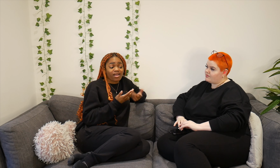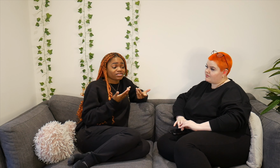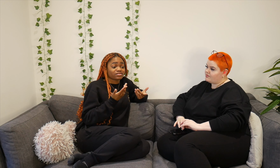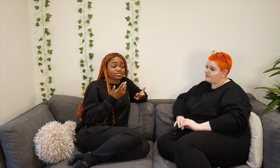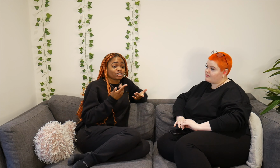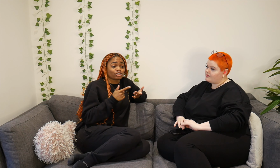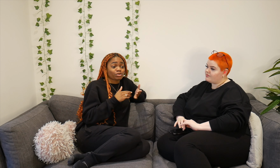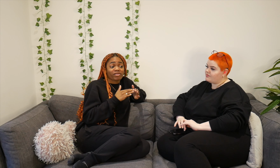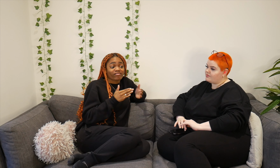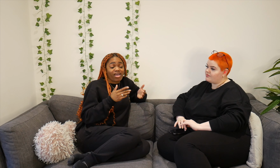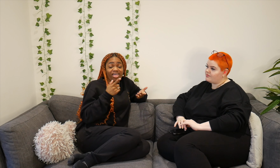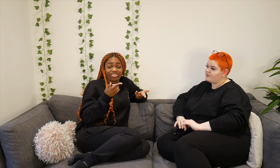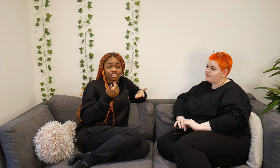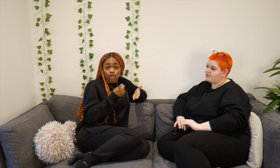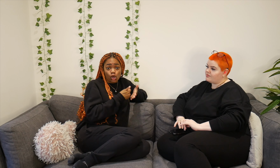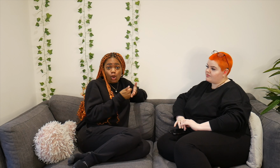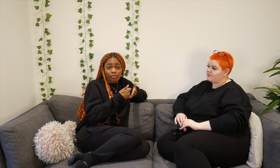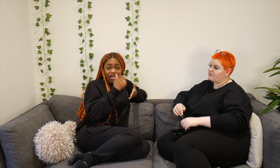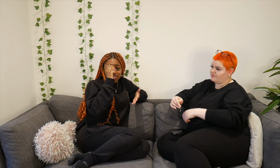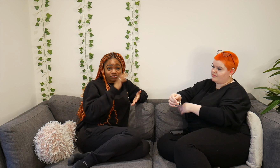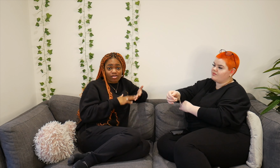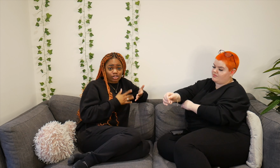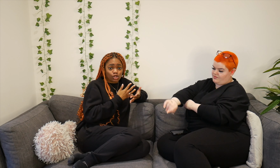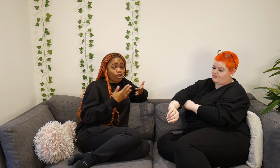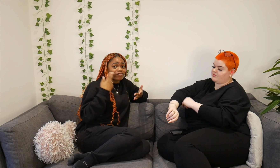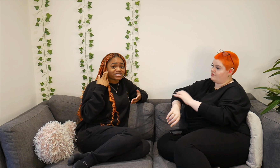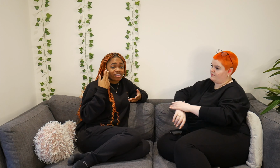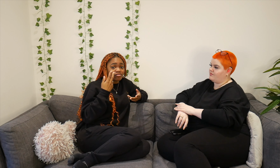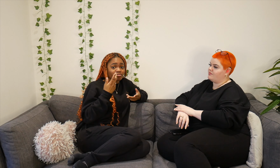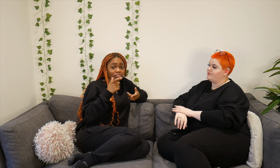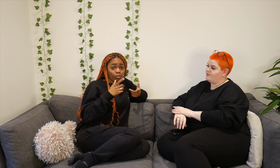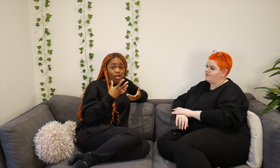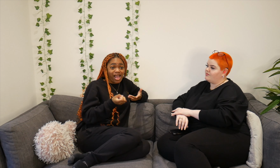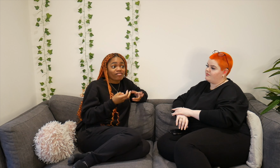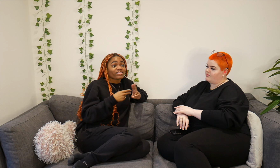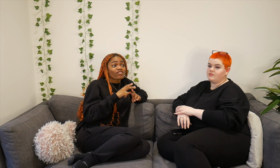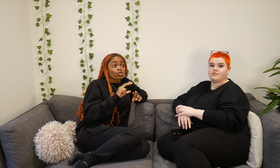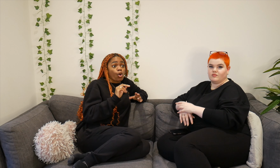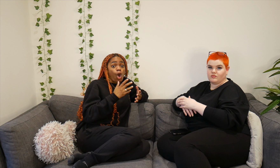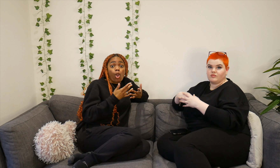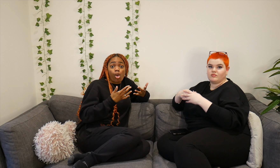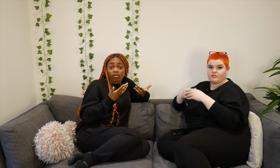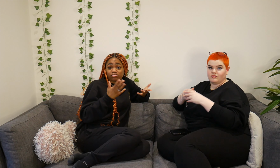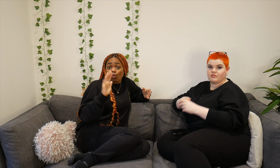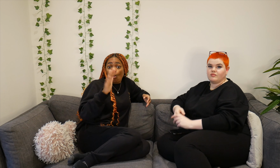Erm, and, to be fair, this is a common experience that a lot of deaf people have - if not [a lot], then all.